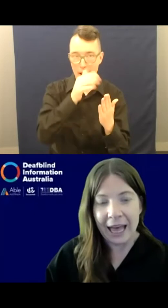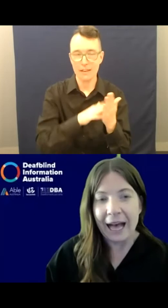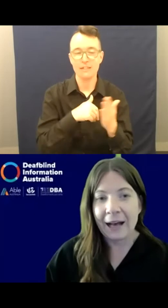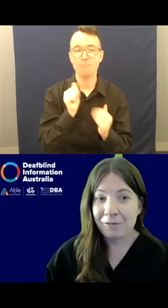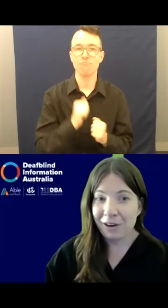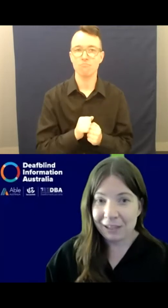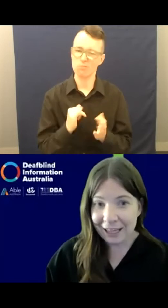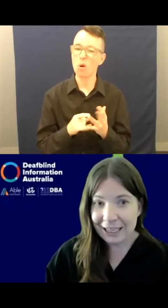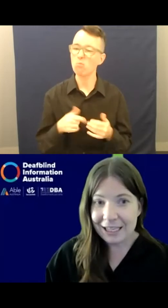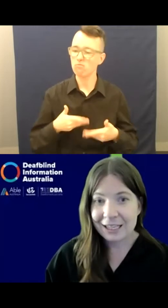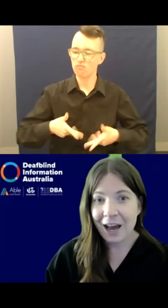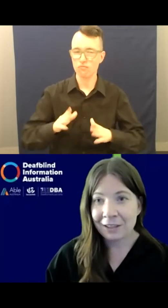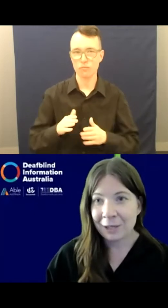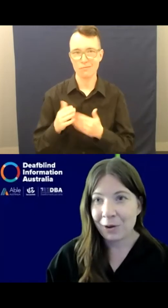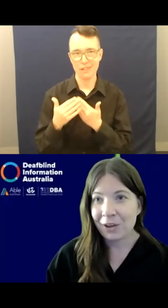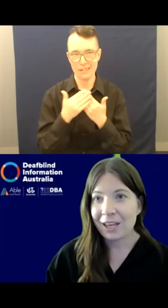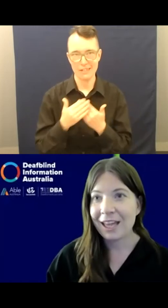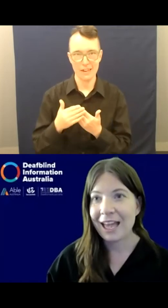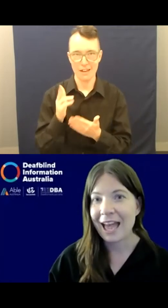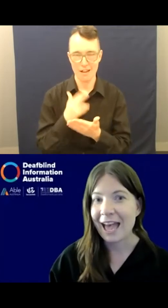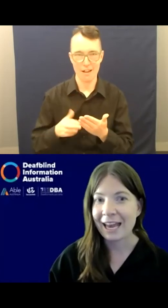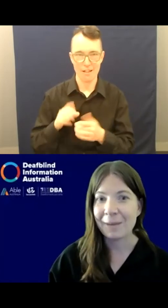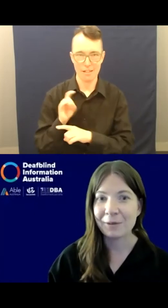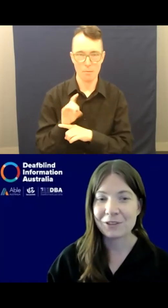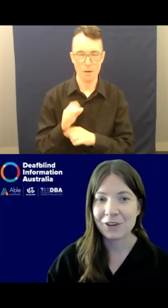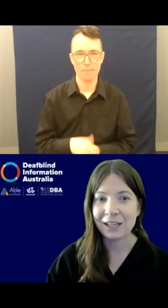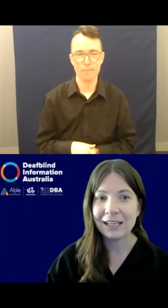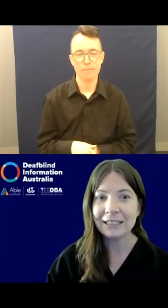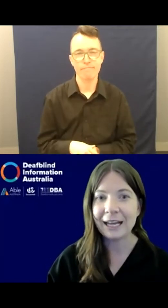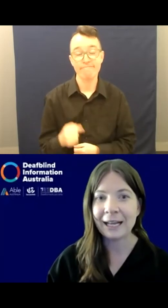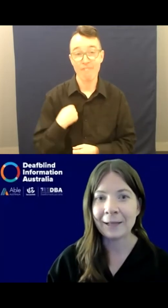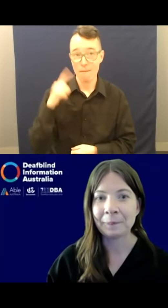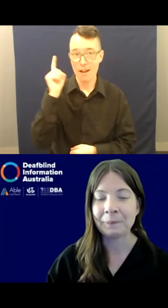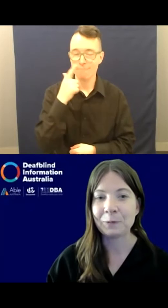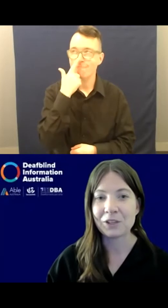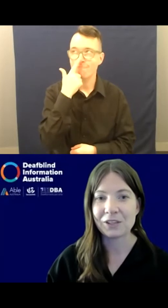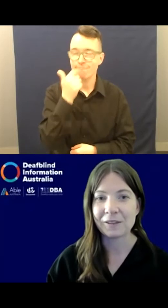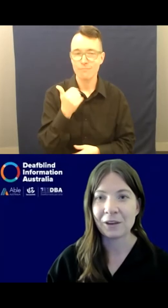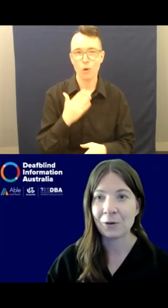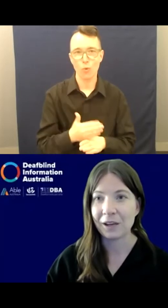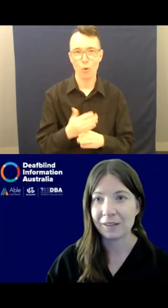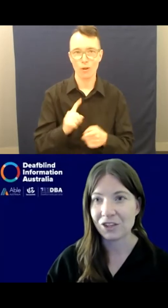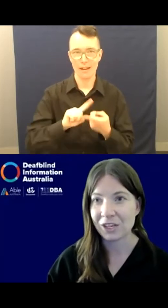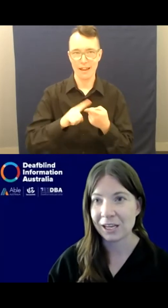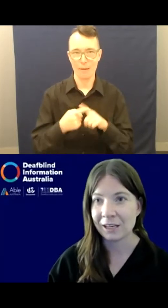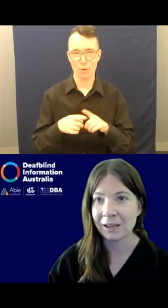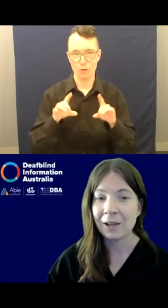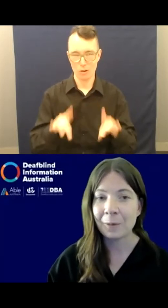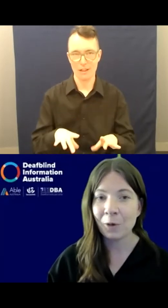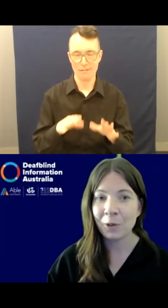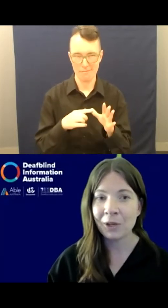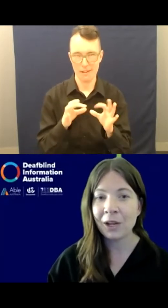I'm very lucky to currently work at Able Australia which is an organisation in Melbourne